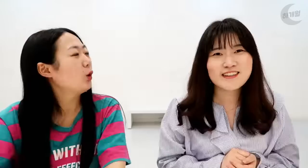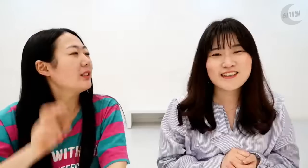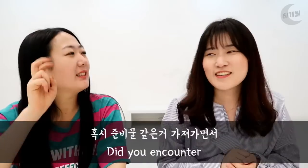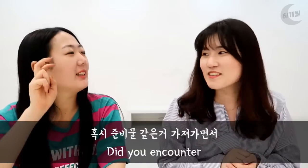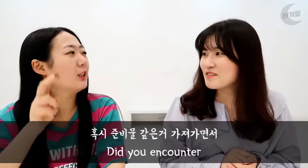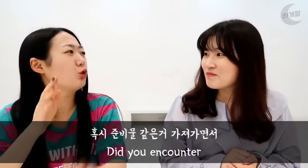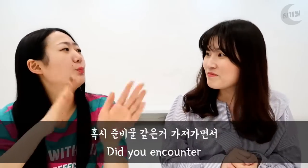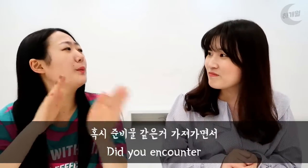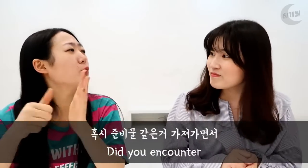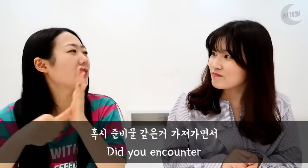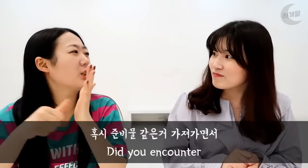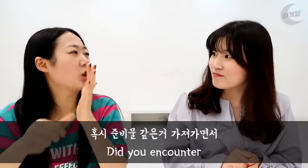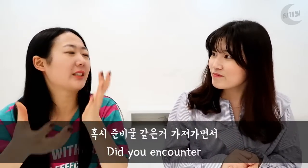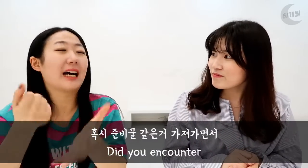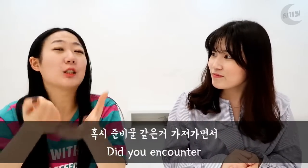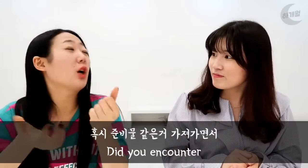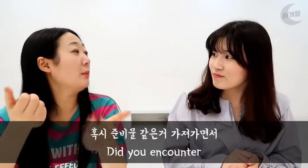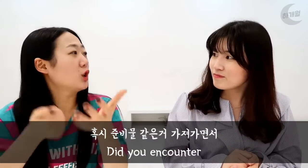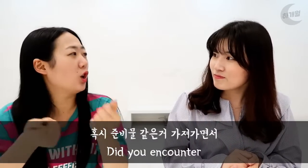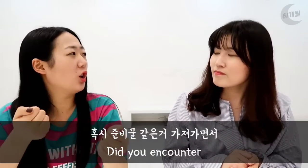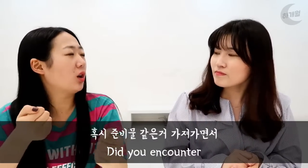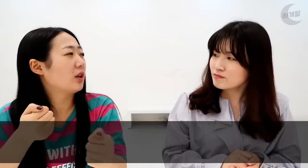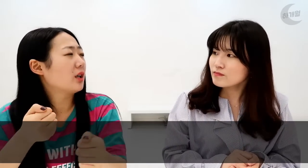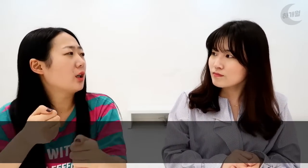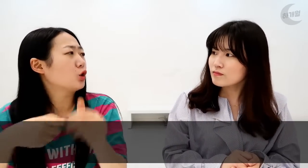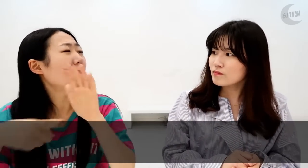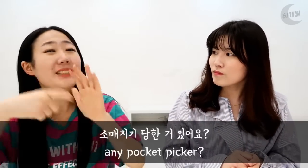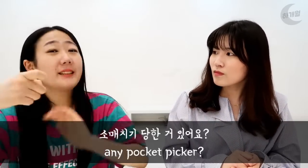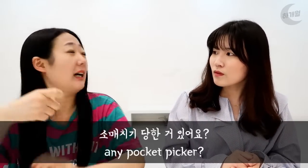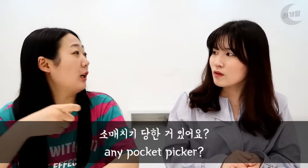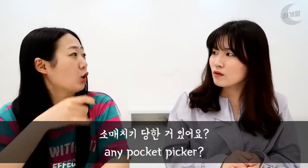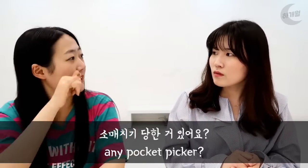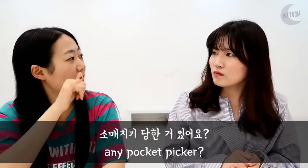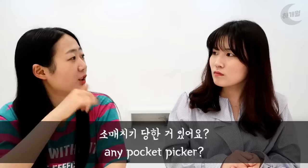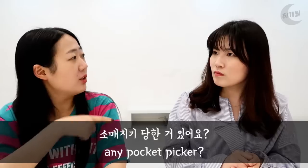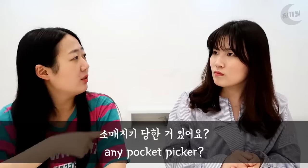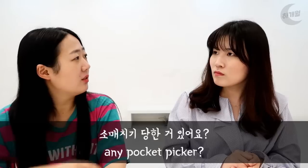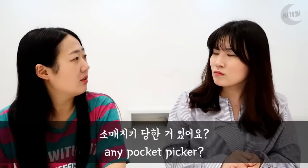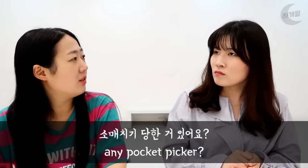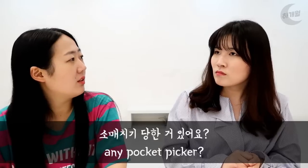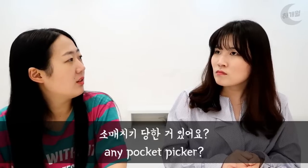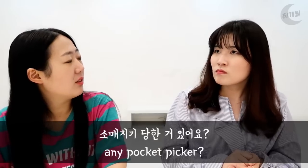Did you encounter any pocket picker?